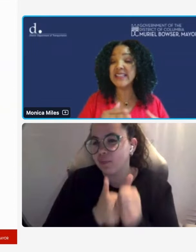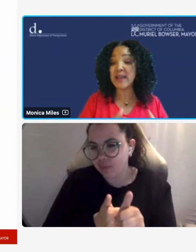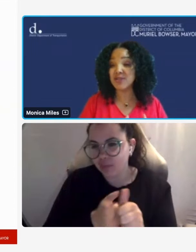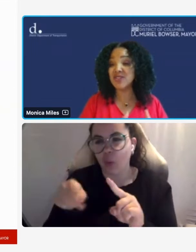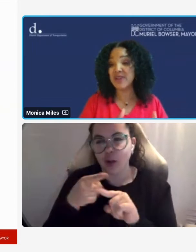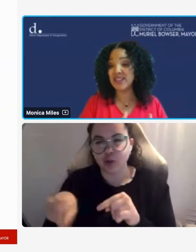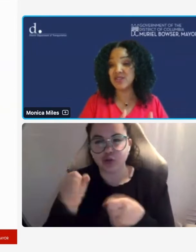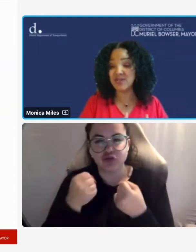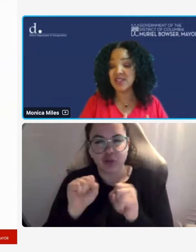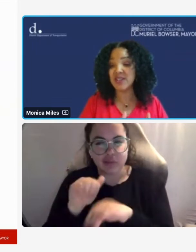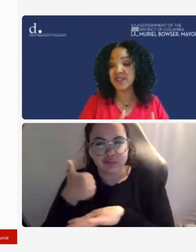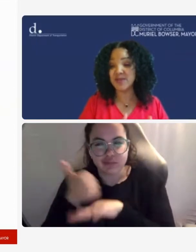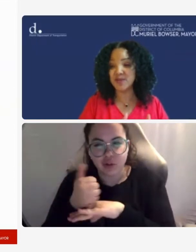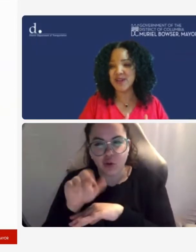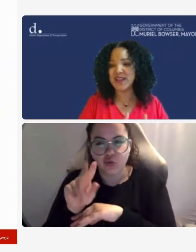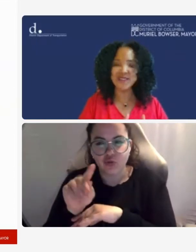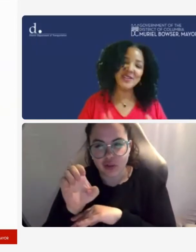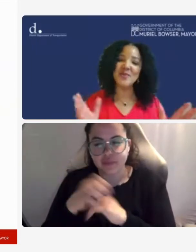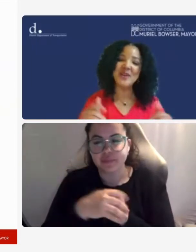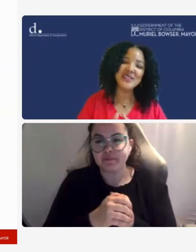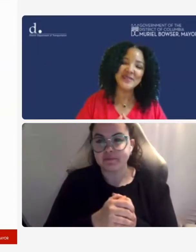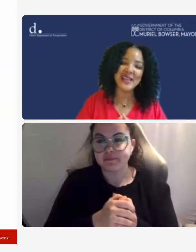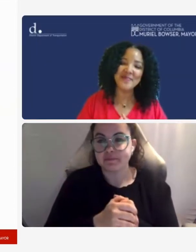establish the rates used in a fixed billable rate contract and you won't have to deal with that